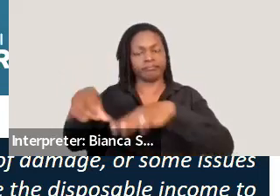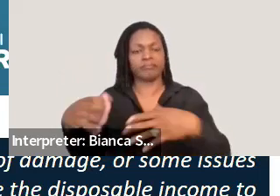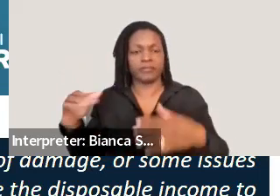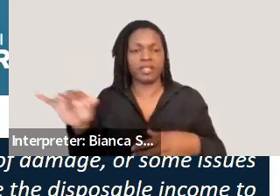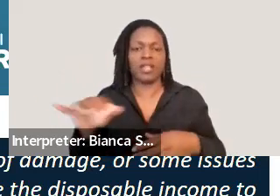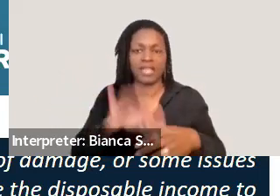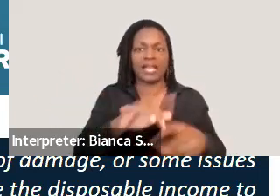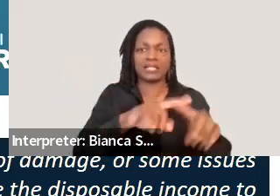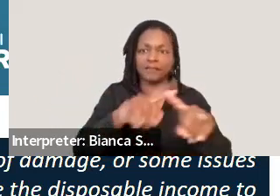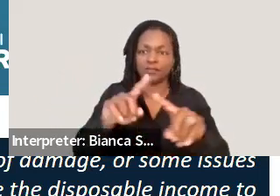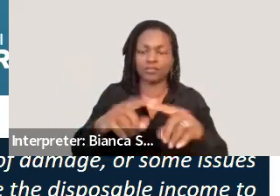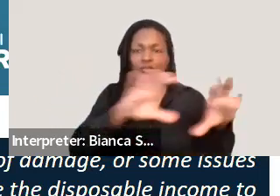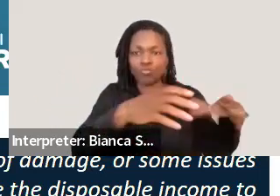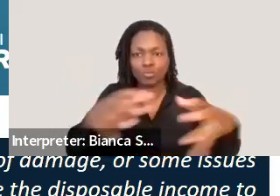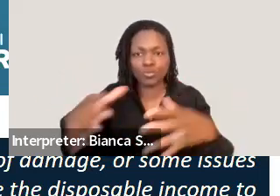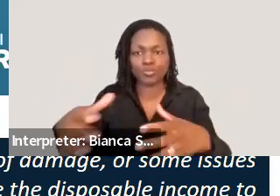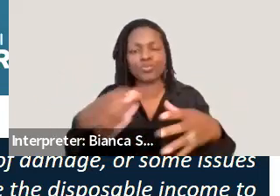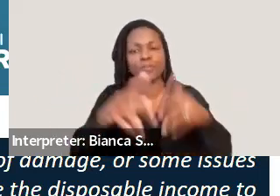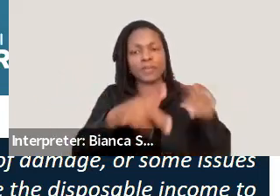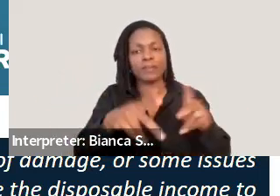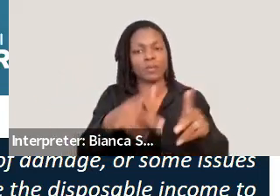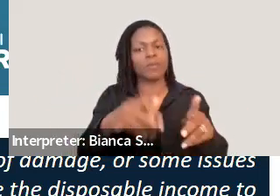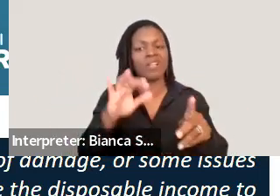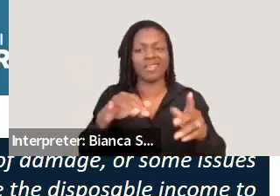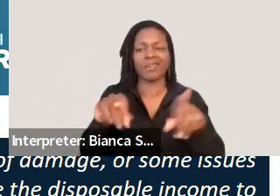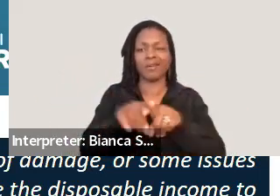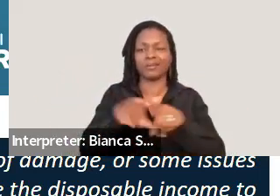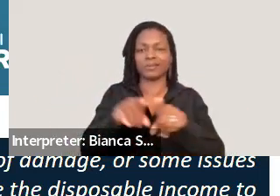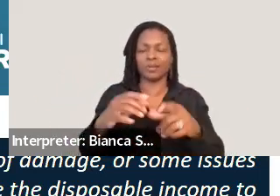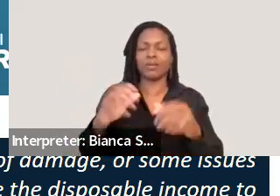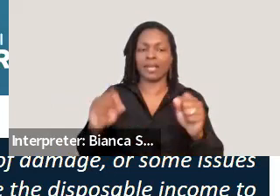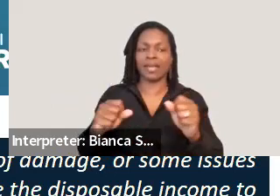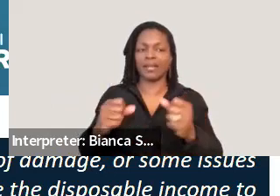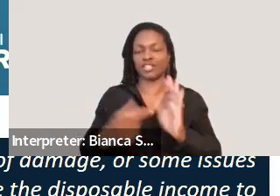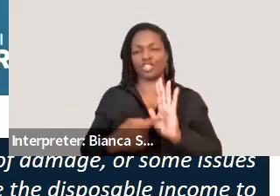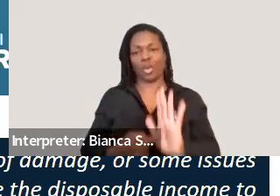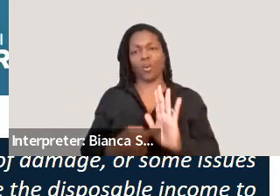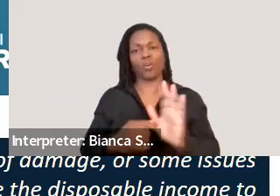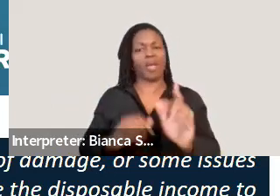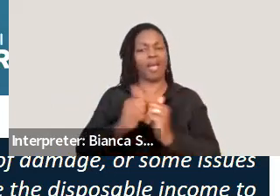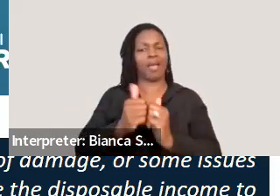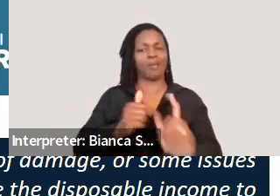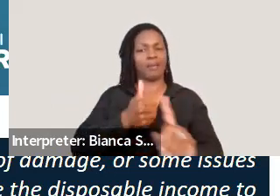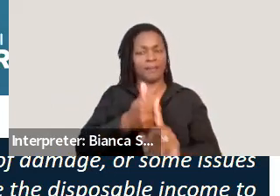And so the quotes on this slide just highlights the impact. That natural disasters have on housing and stability.